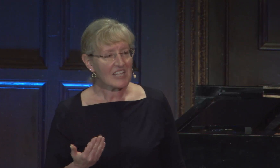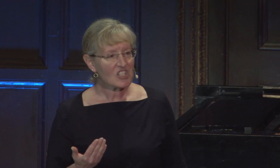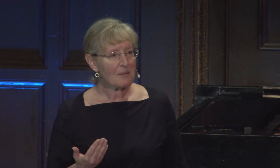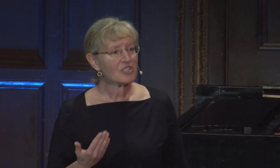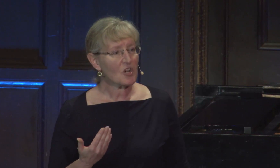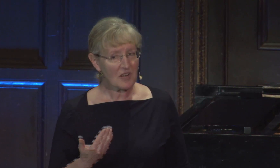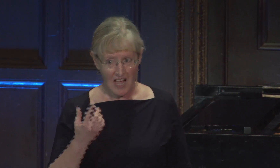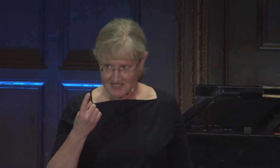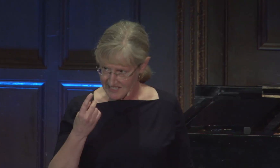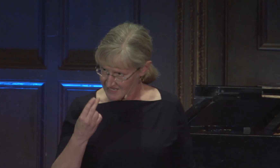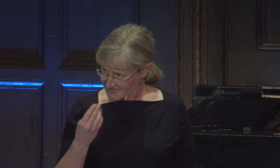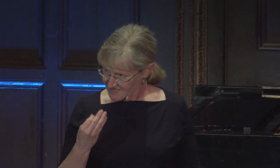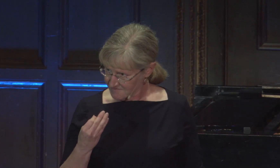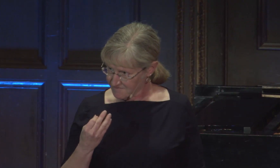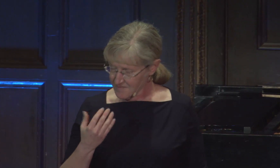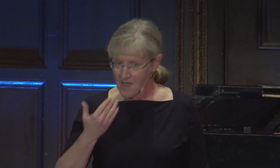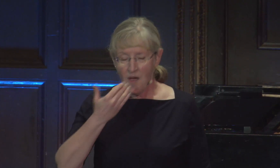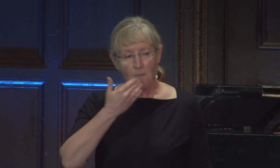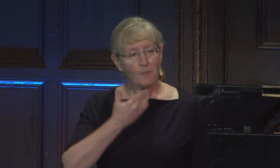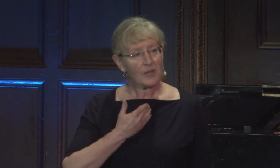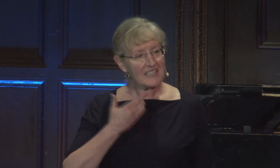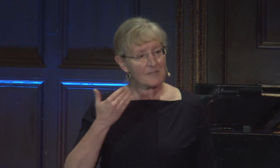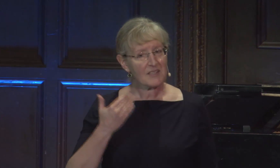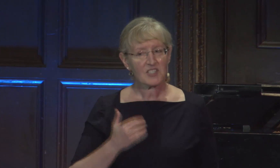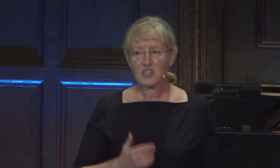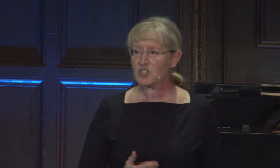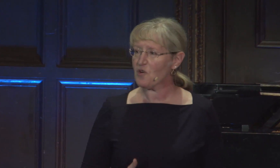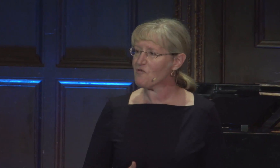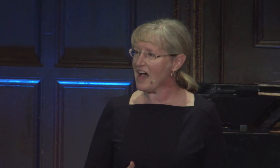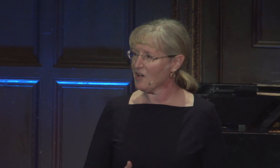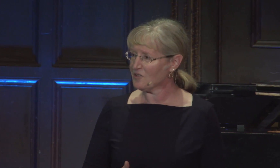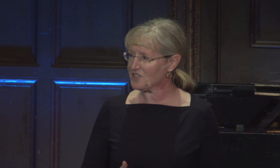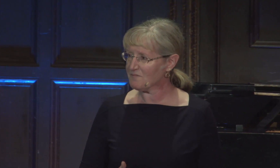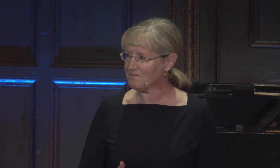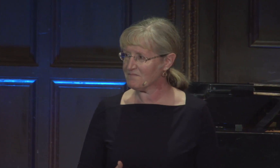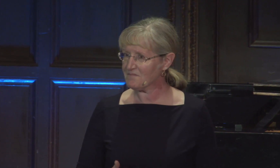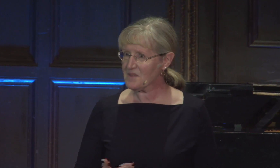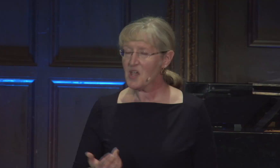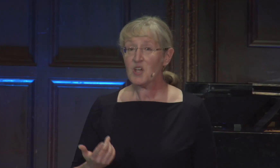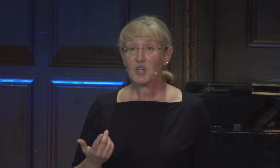Hand shapes show consonants. Placements show vowels.